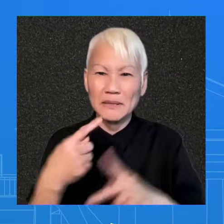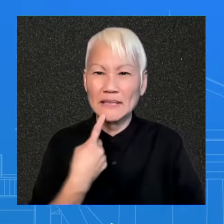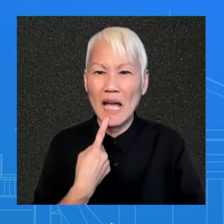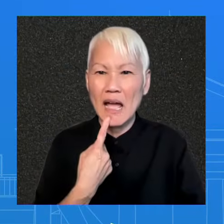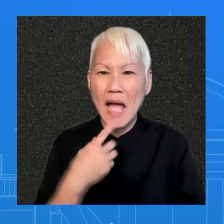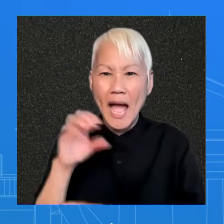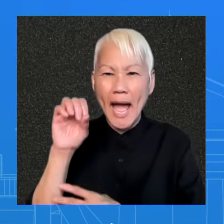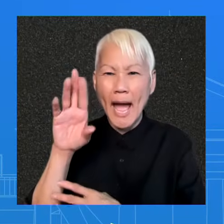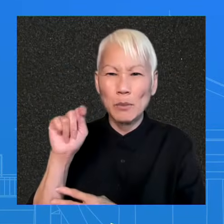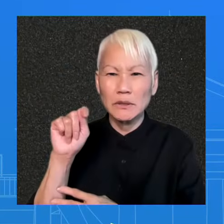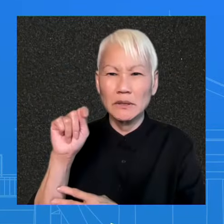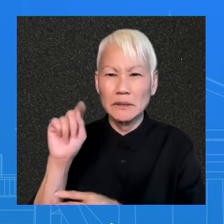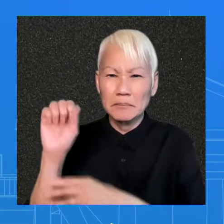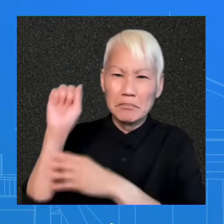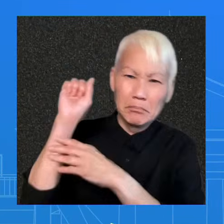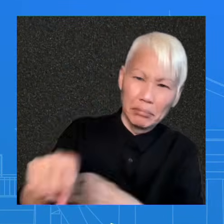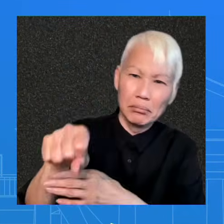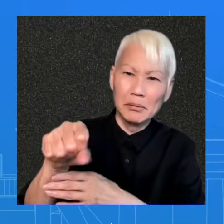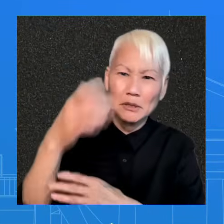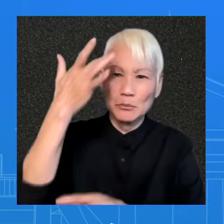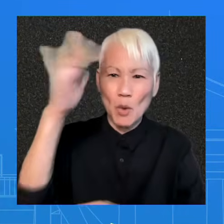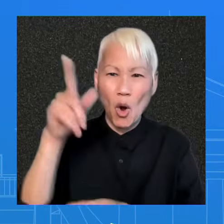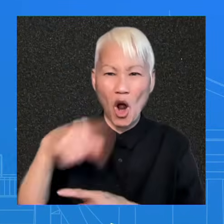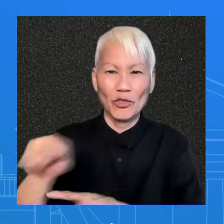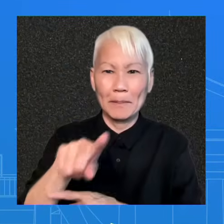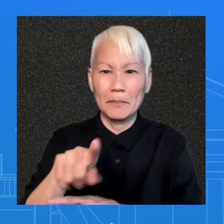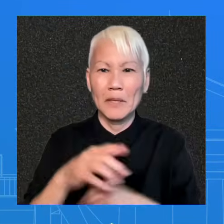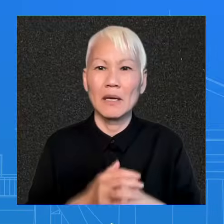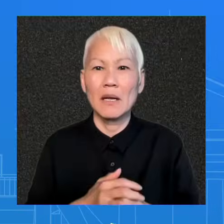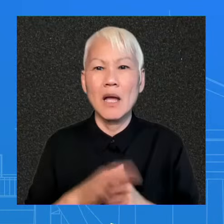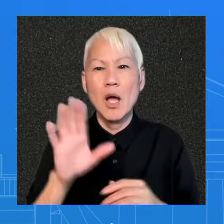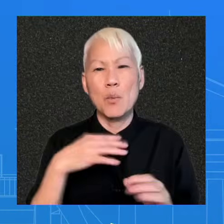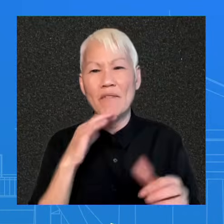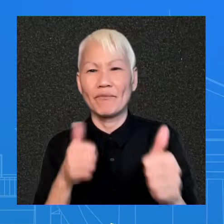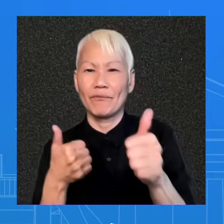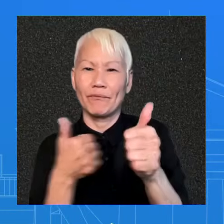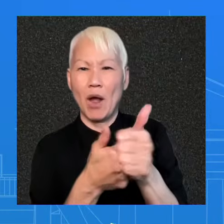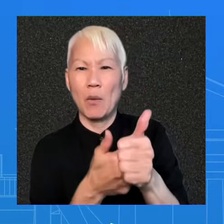The Press: But to follow up on this because the other argument that was being made in a comment